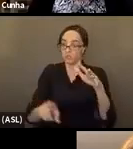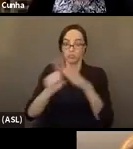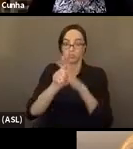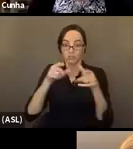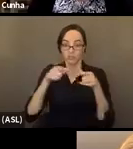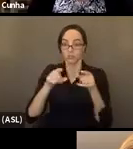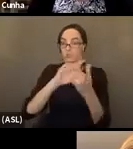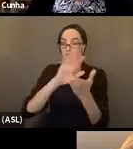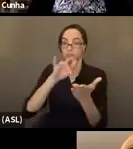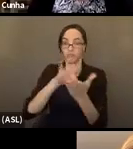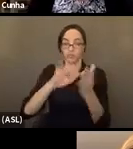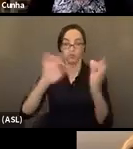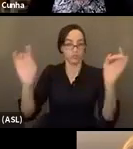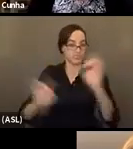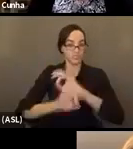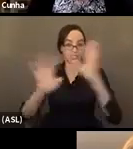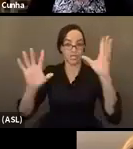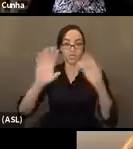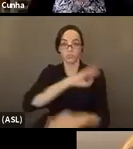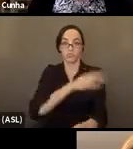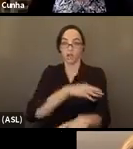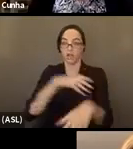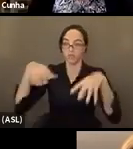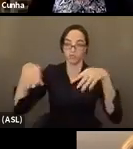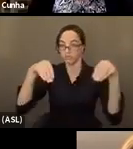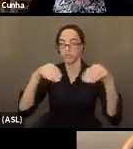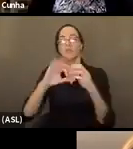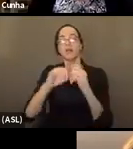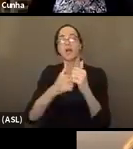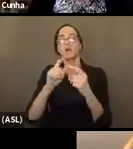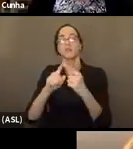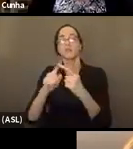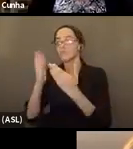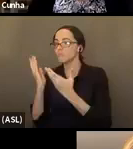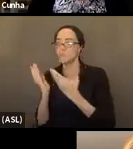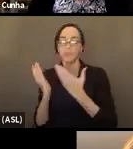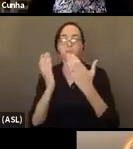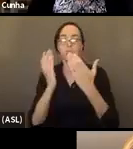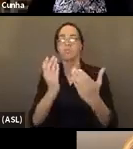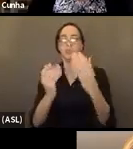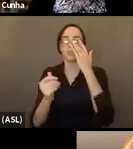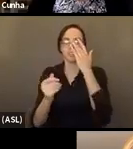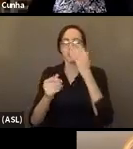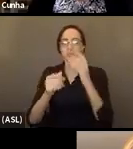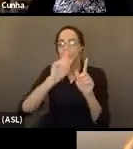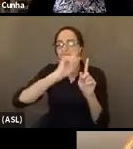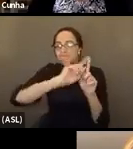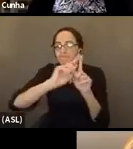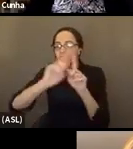most immediately in need those people that are uh experiencing what we've described earlier and so